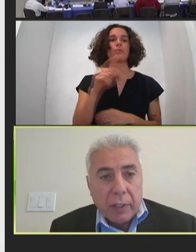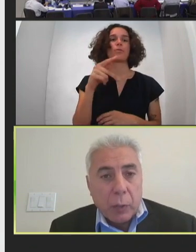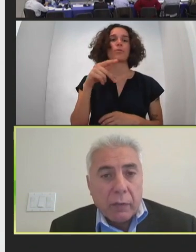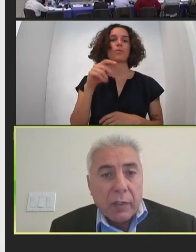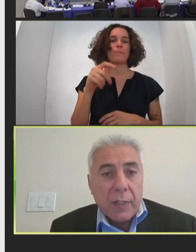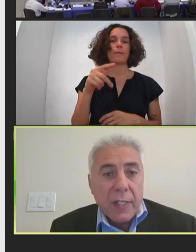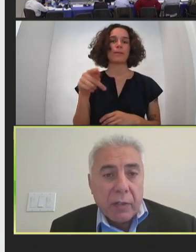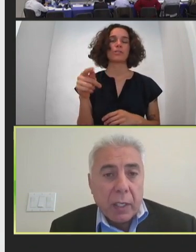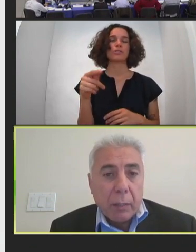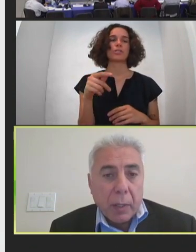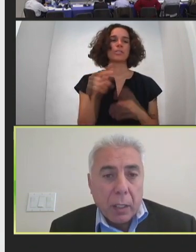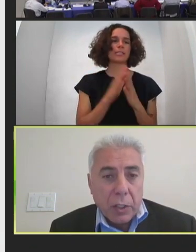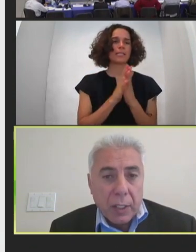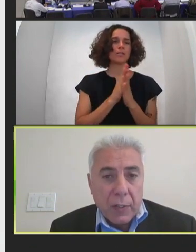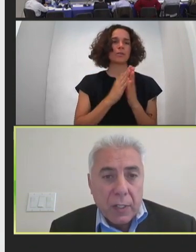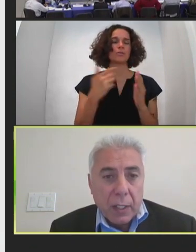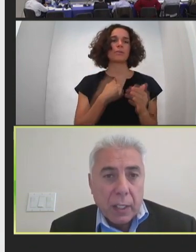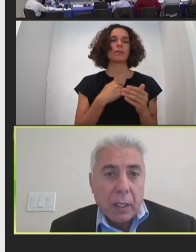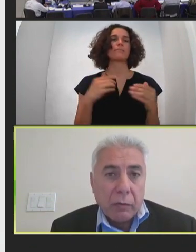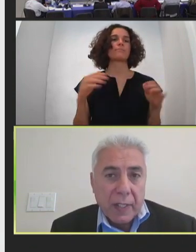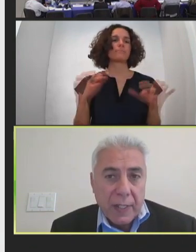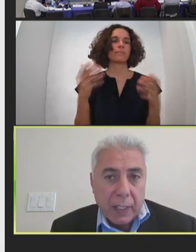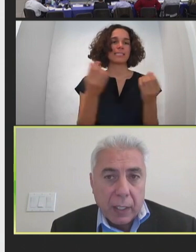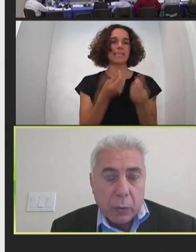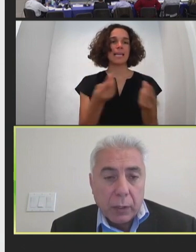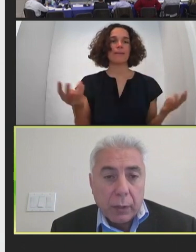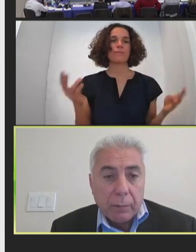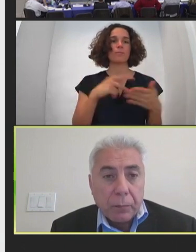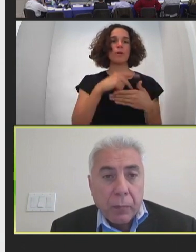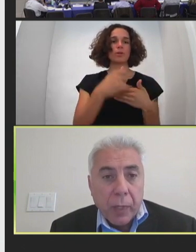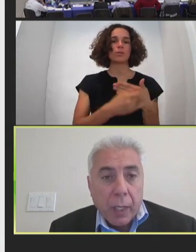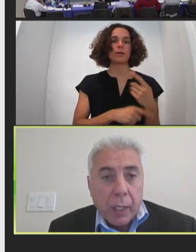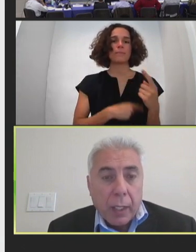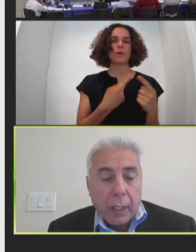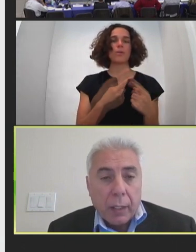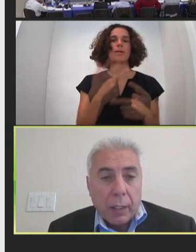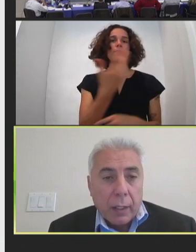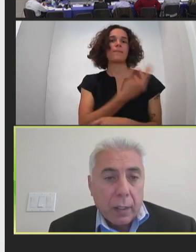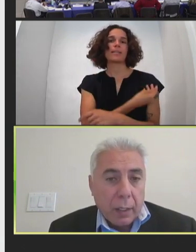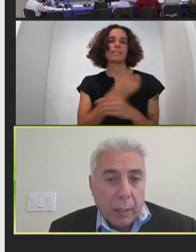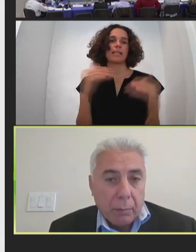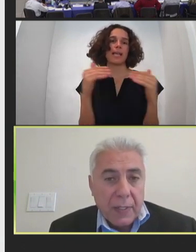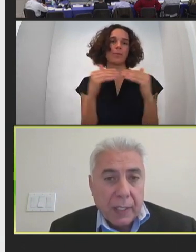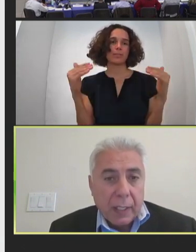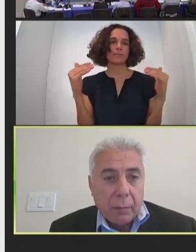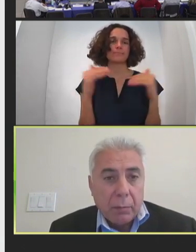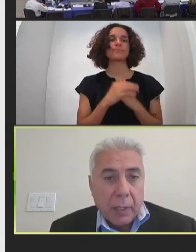And we have done several projects around vaccine equity, and I'm listing them here.